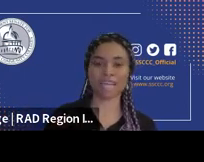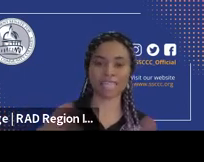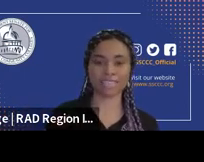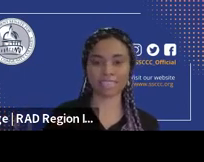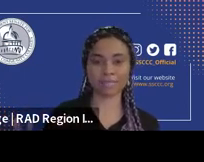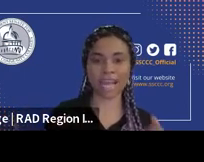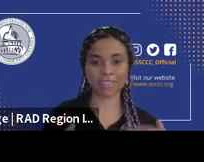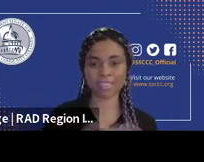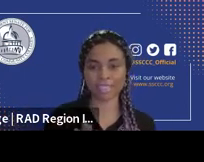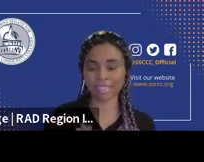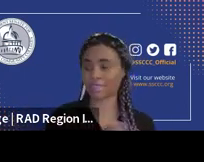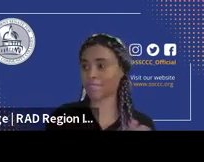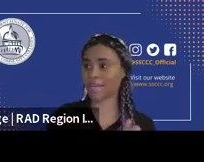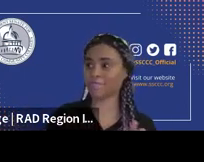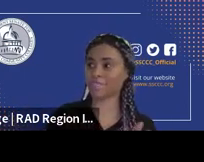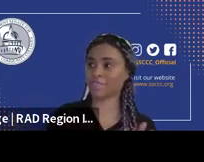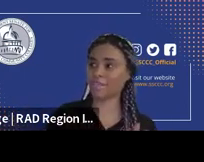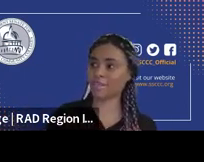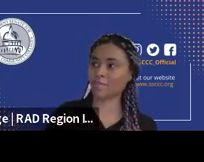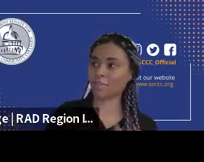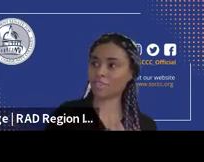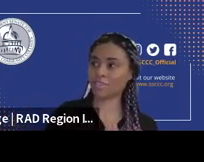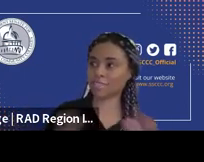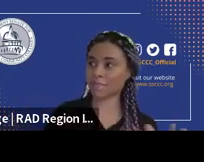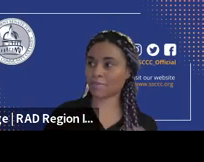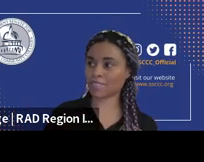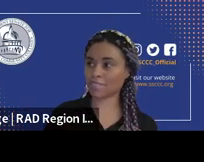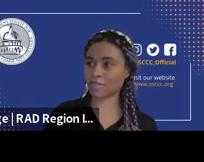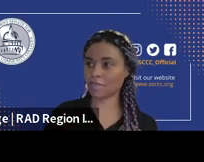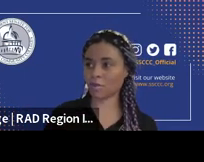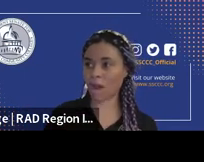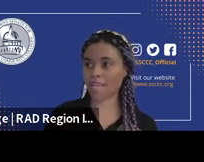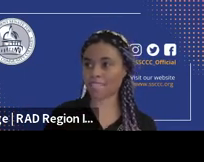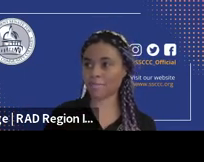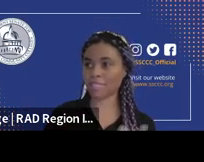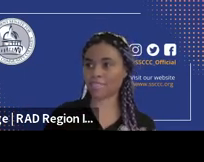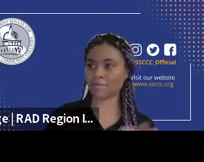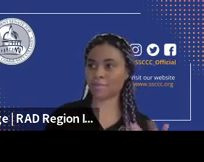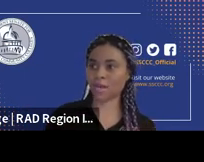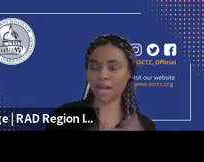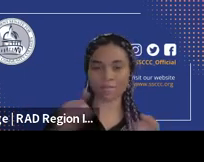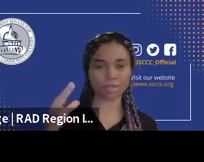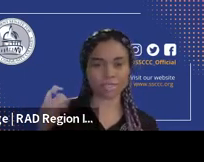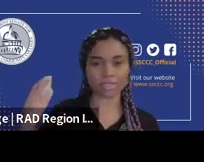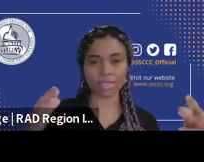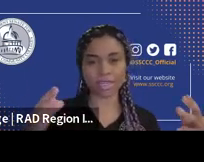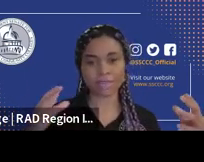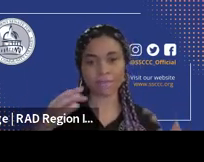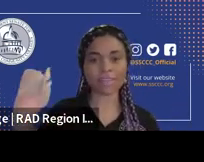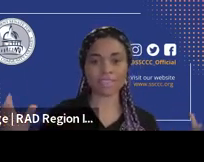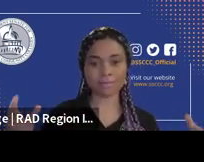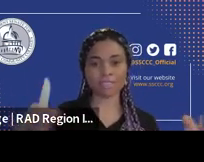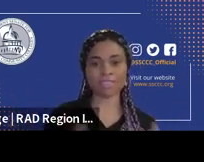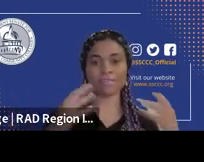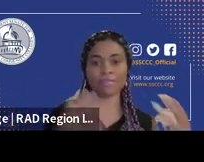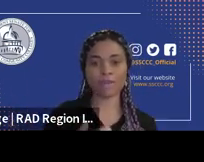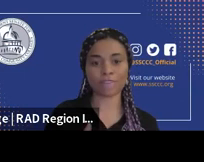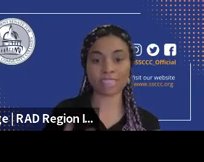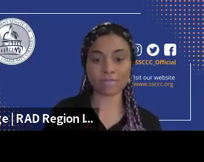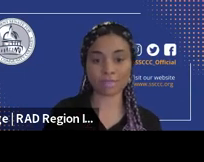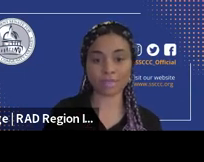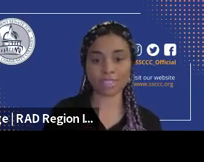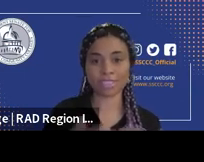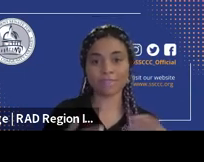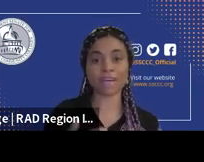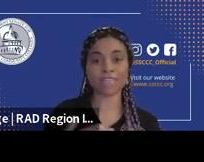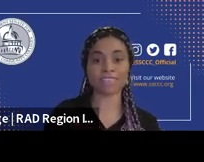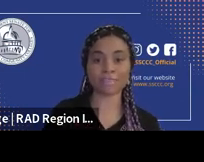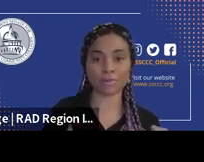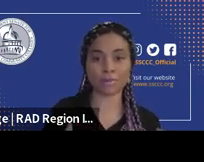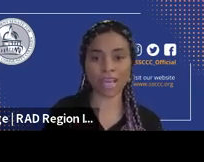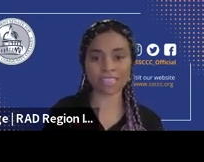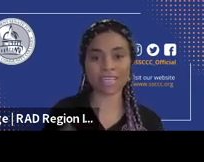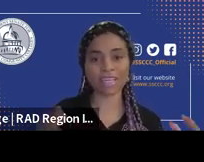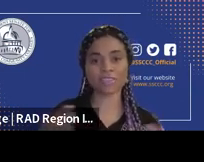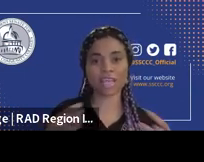That doesn't matter. I think sometimes the voice of disabled is quiet, because we all have various disabilities and even if we have the same disability, it can affect us in different ways.